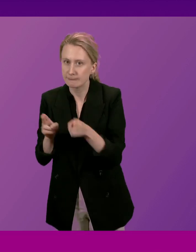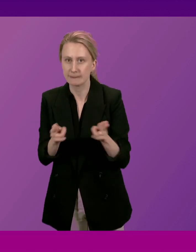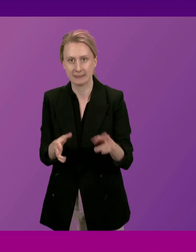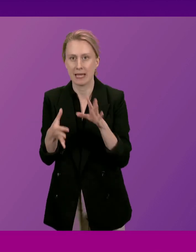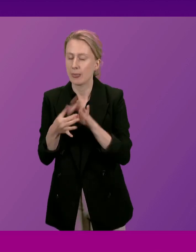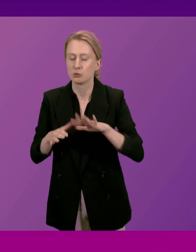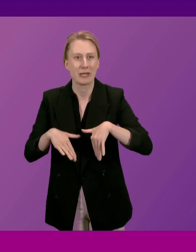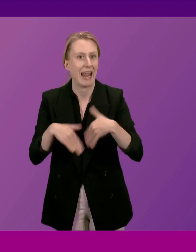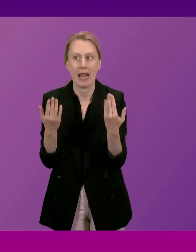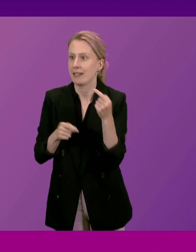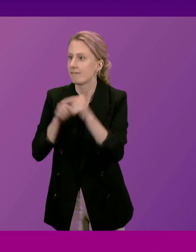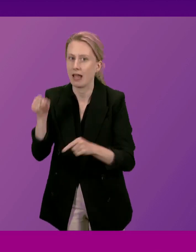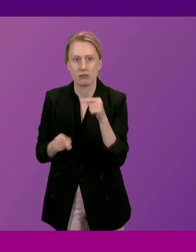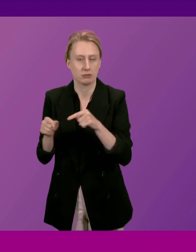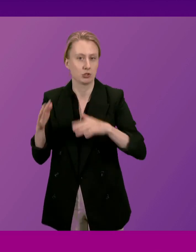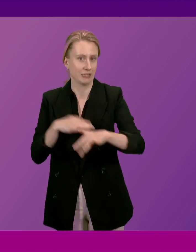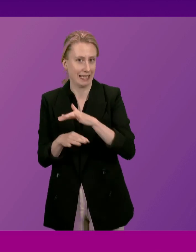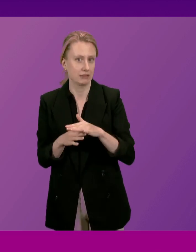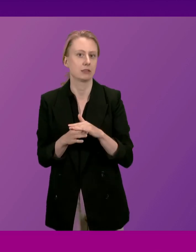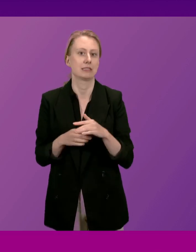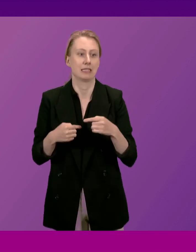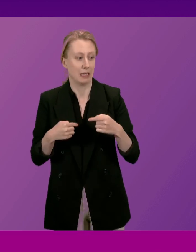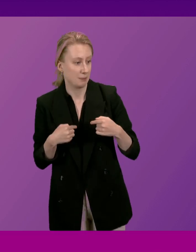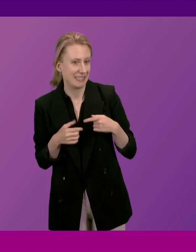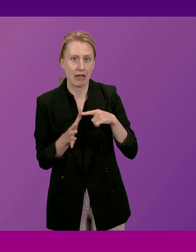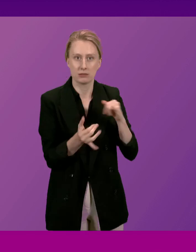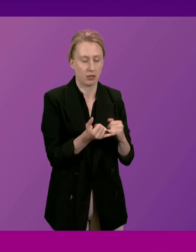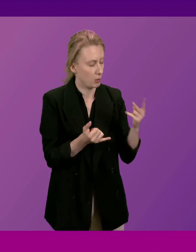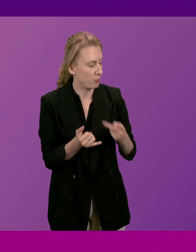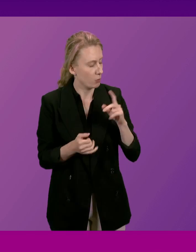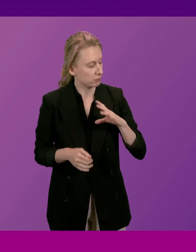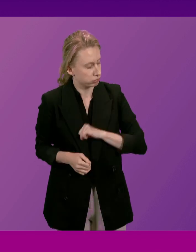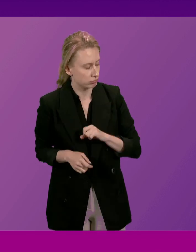any violence in our society. Mr Sarwar and I share that devastation. I assure